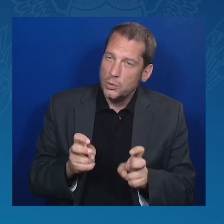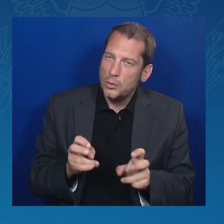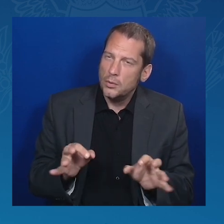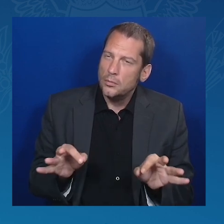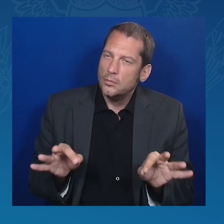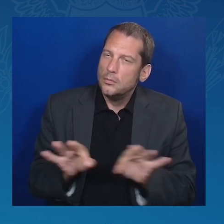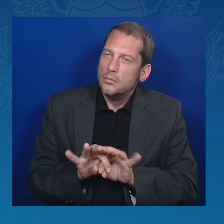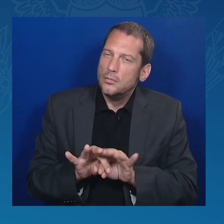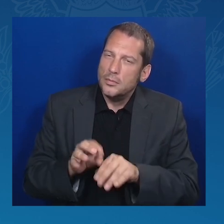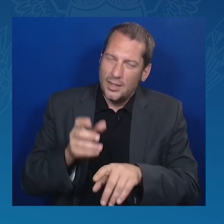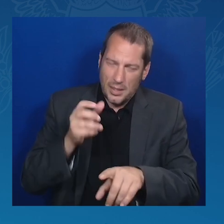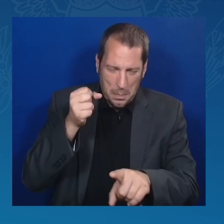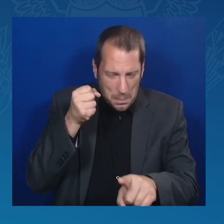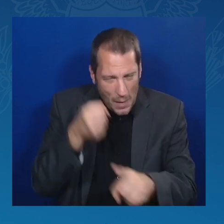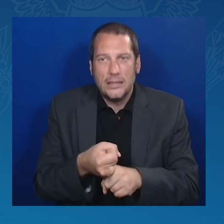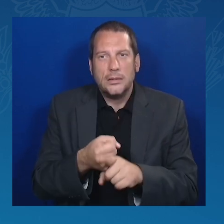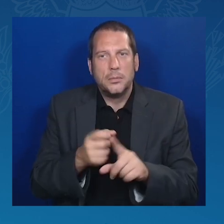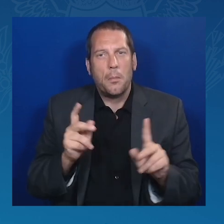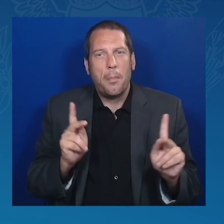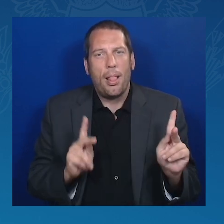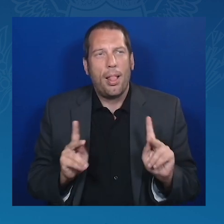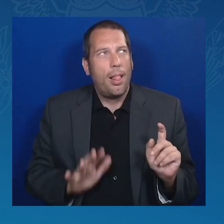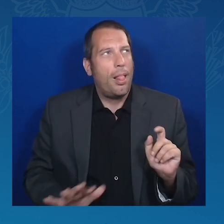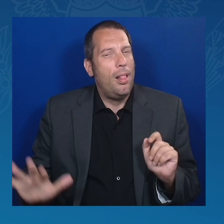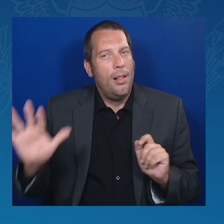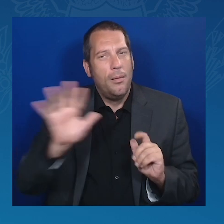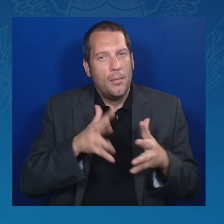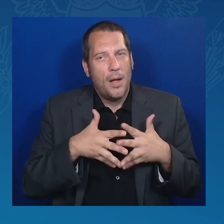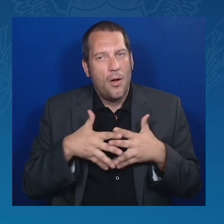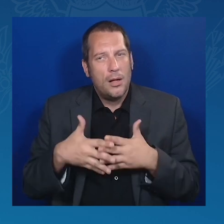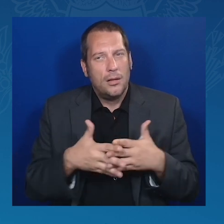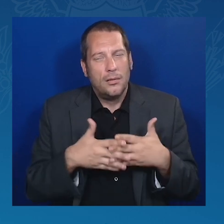and that is very important to always emphasize. So with that, where are we?